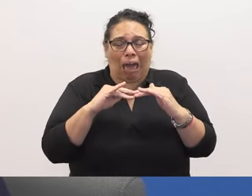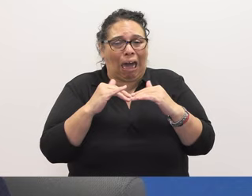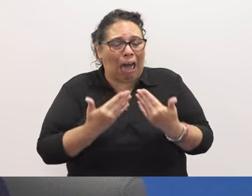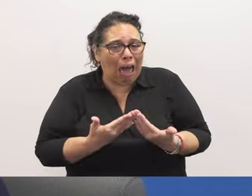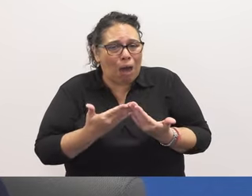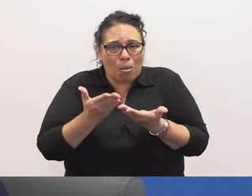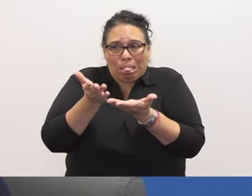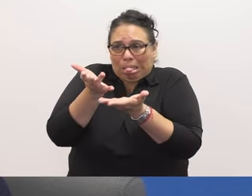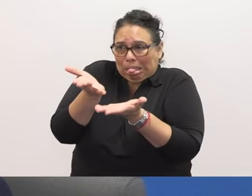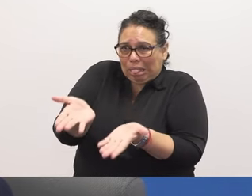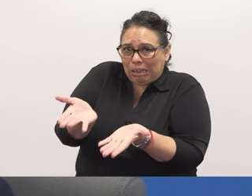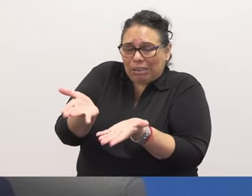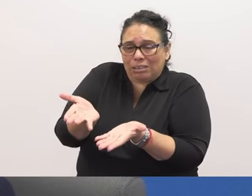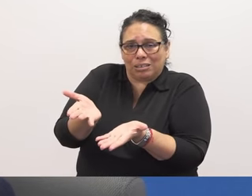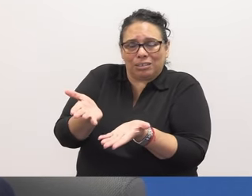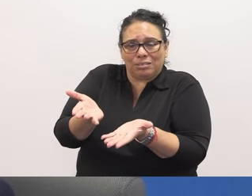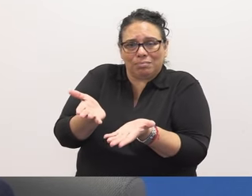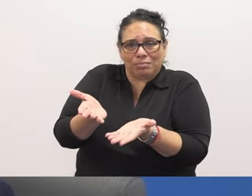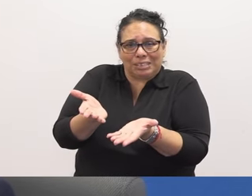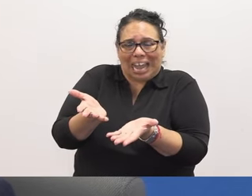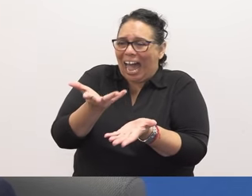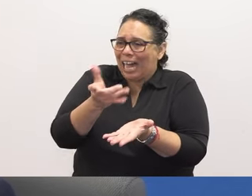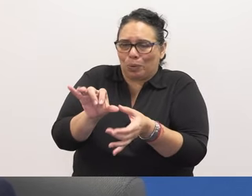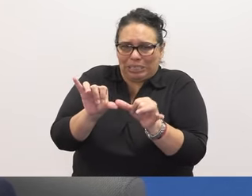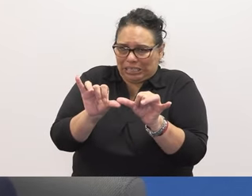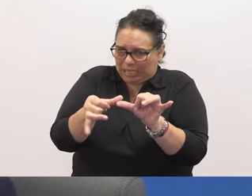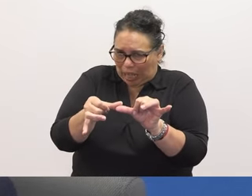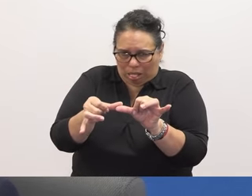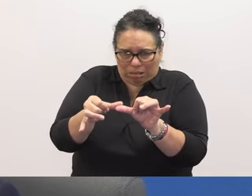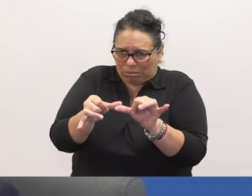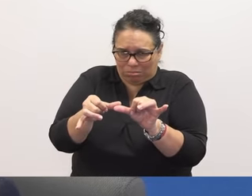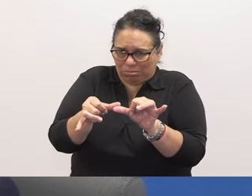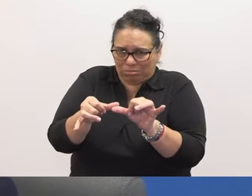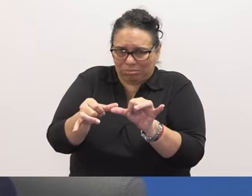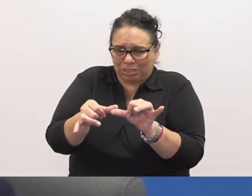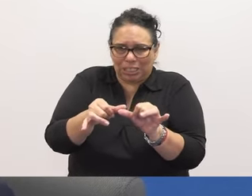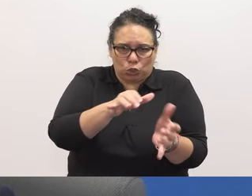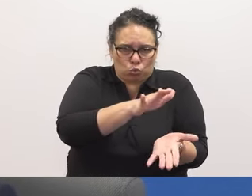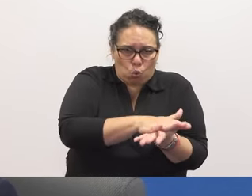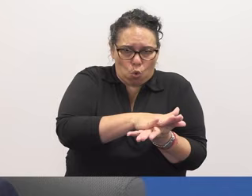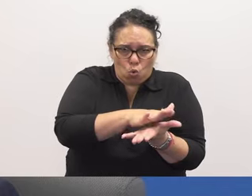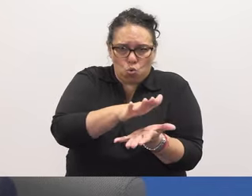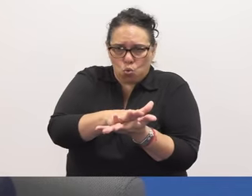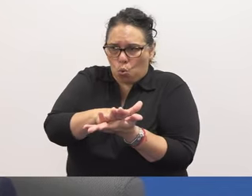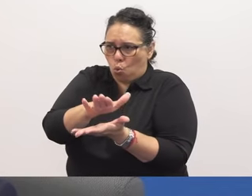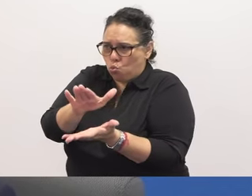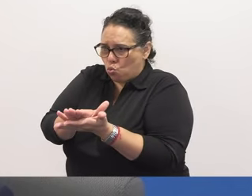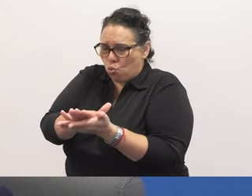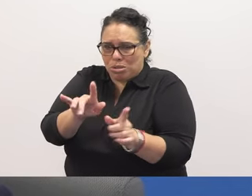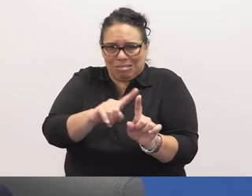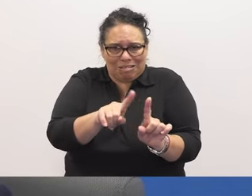and I'm hesitant to say scale because this is school by school, community by community, classroom by classroom.